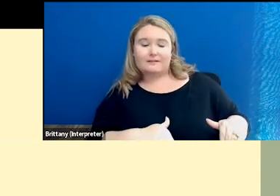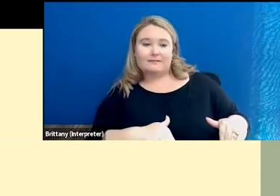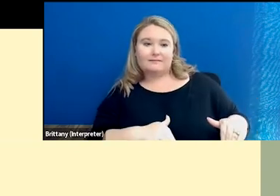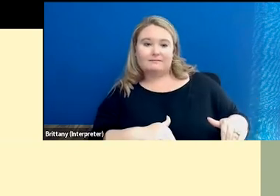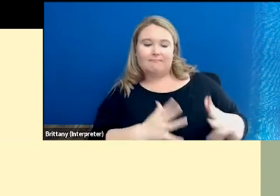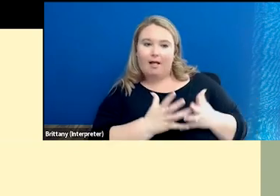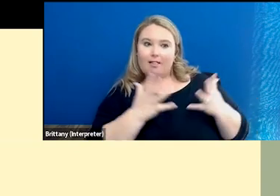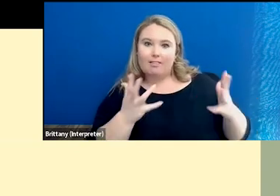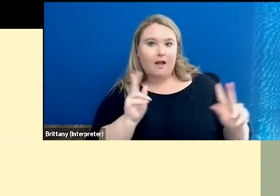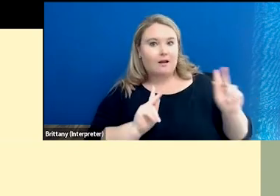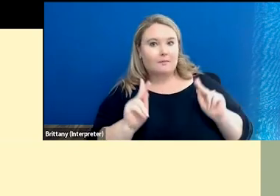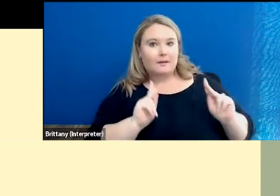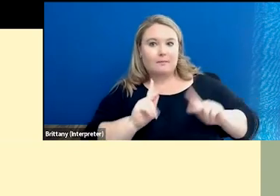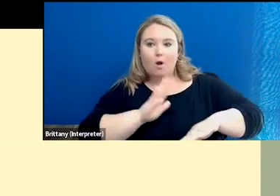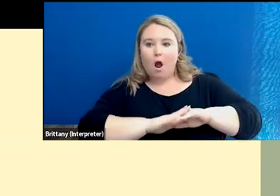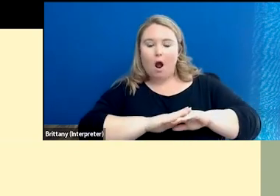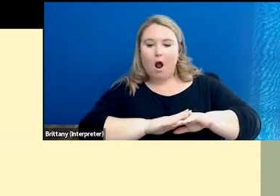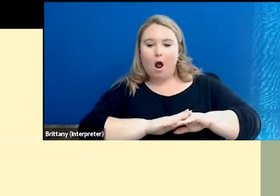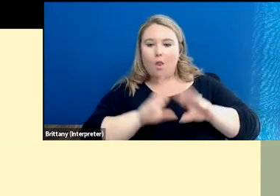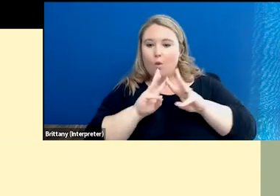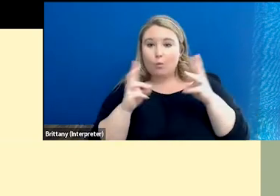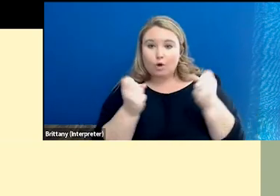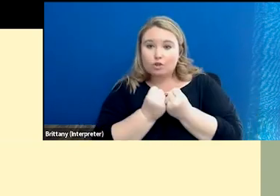that are on this webinar work in organizations.